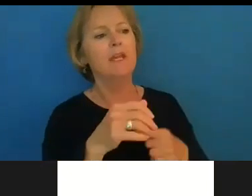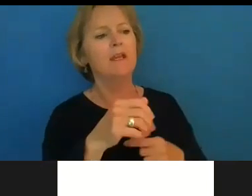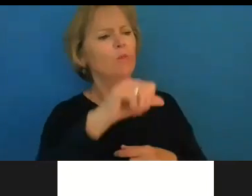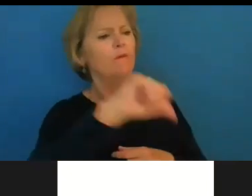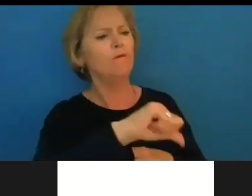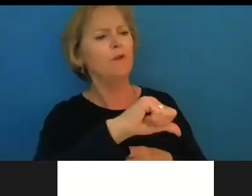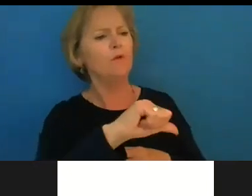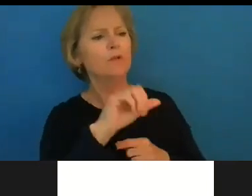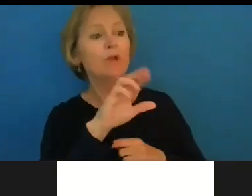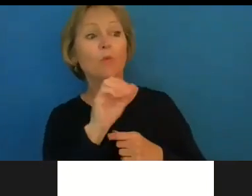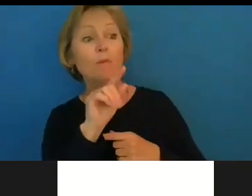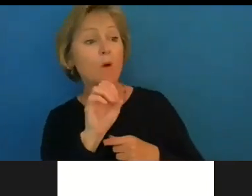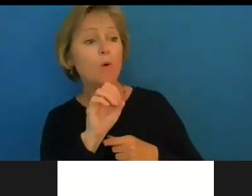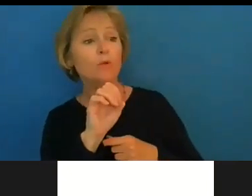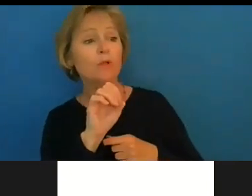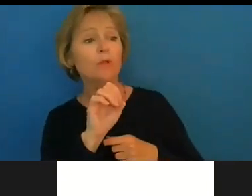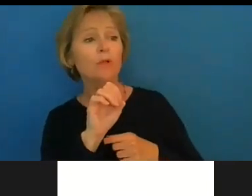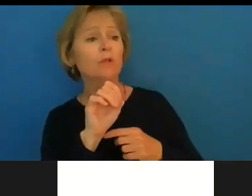Or even professors for classes? Things like that.